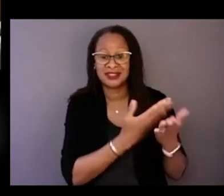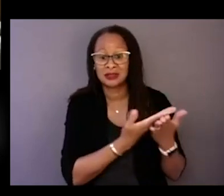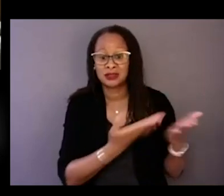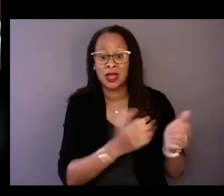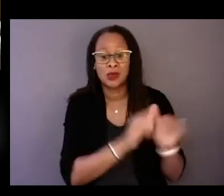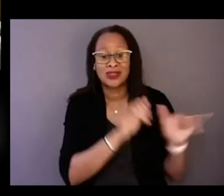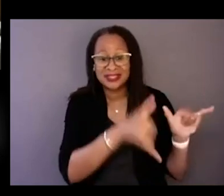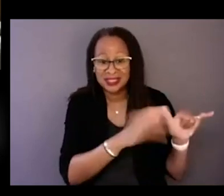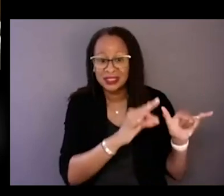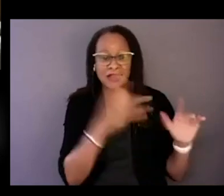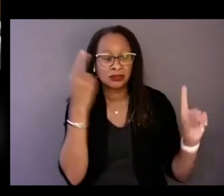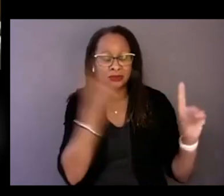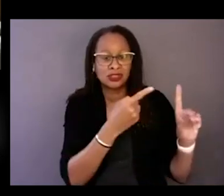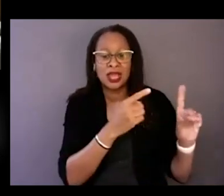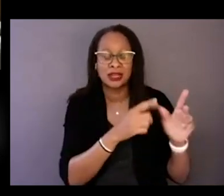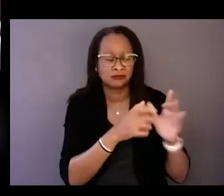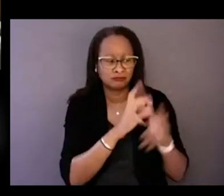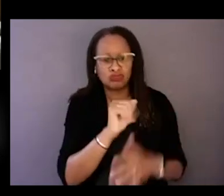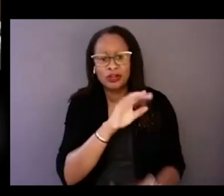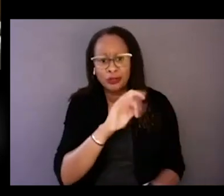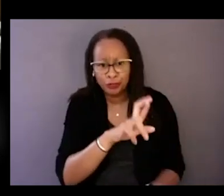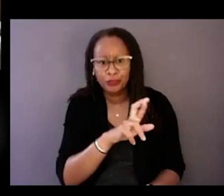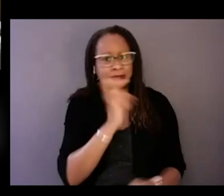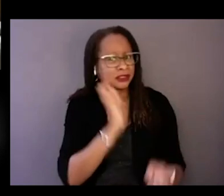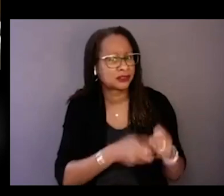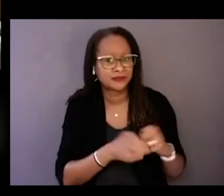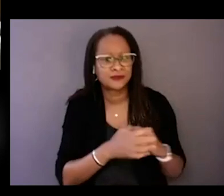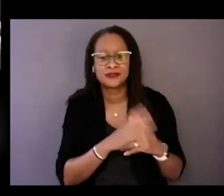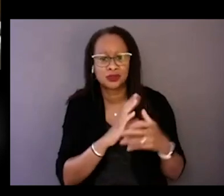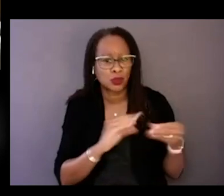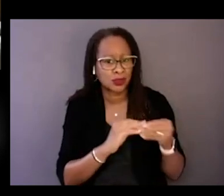and ambition and rigor and which began at the storytelling